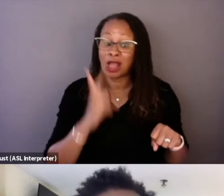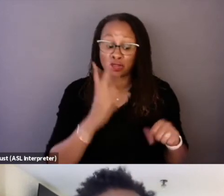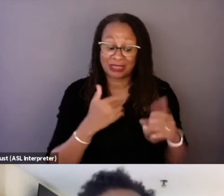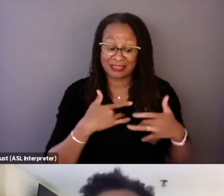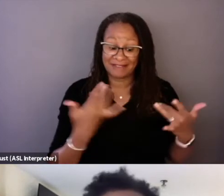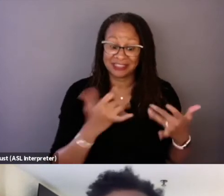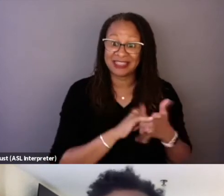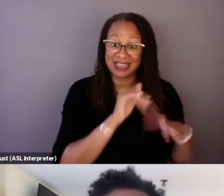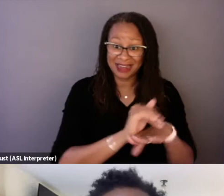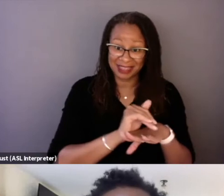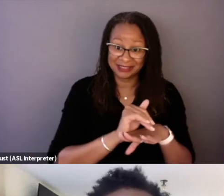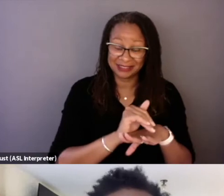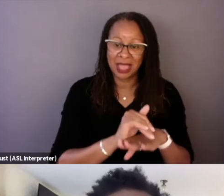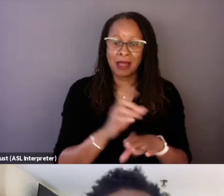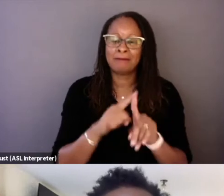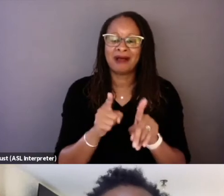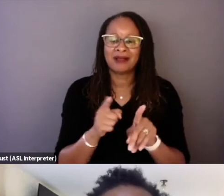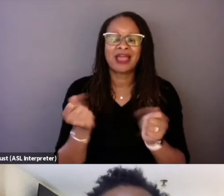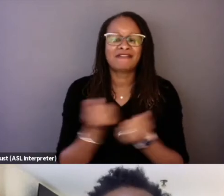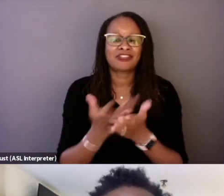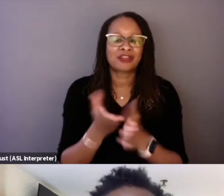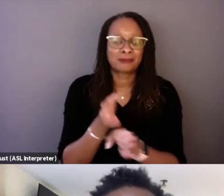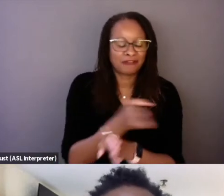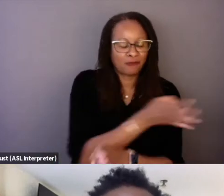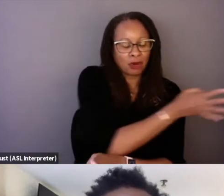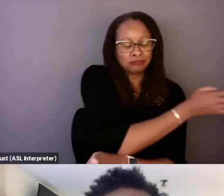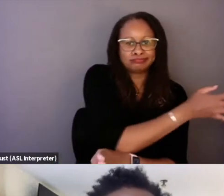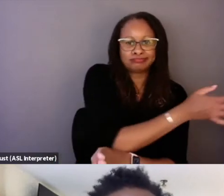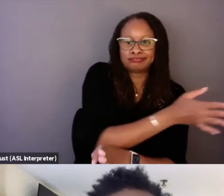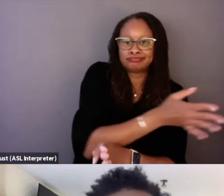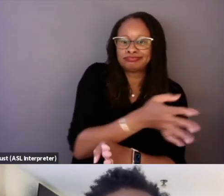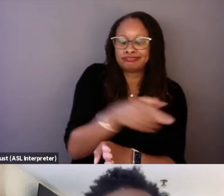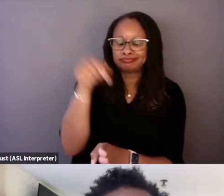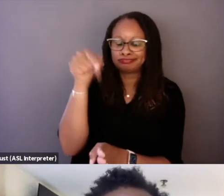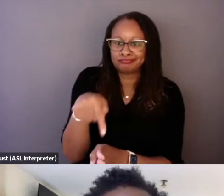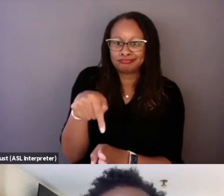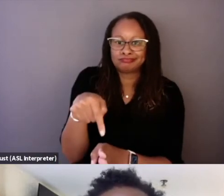but everything that led up to the police, you know, getting the no-knock warrant